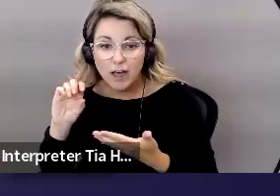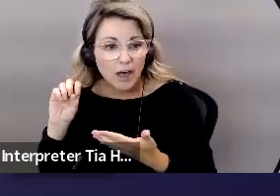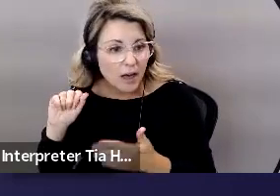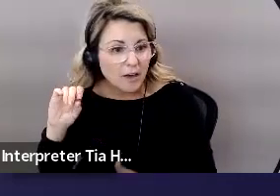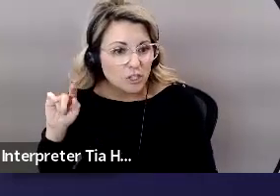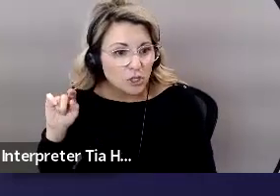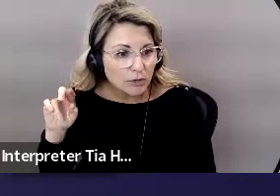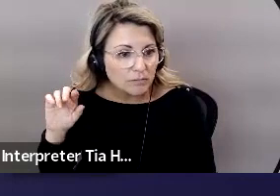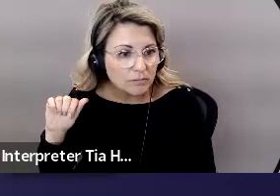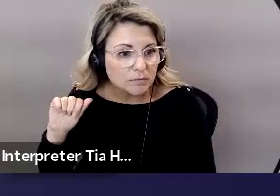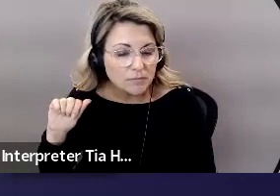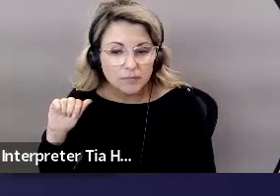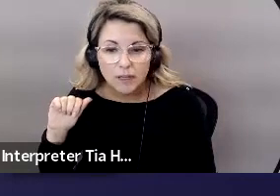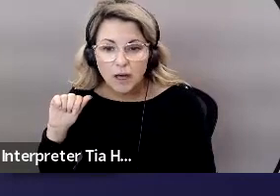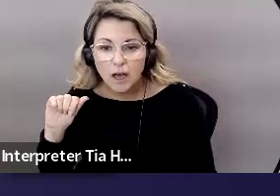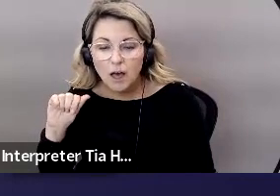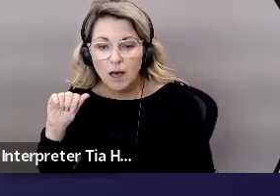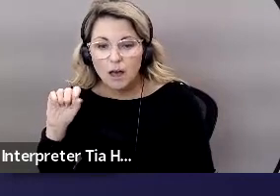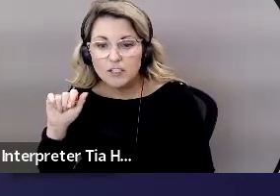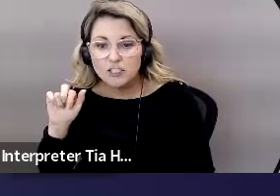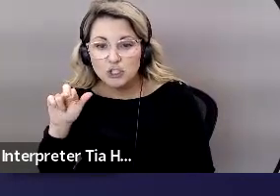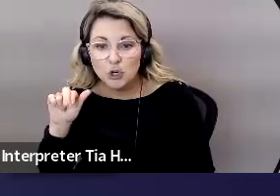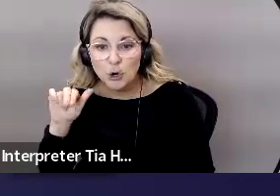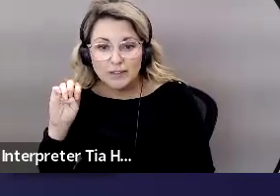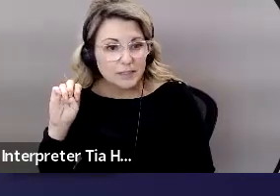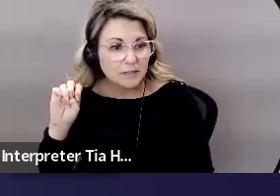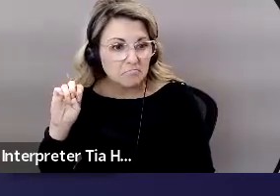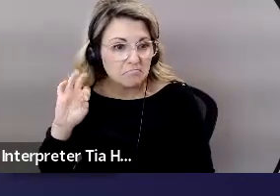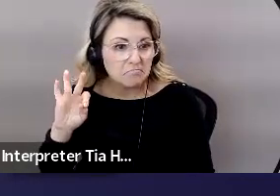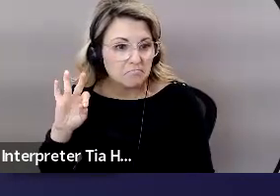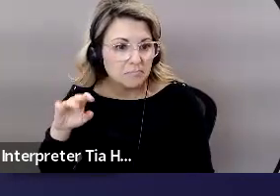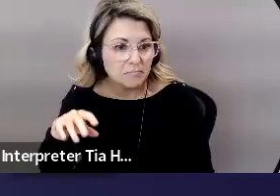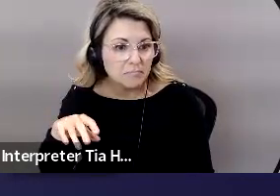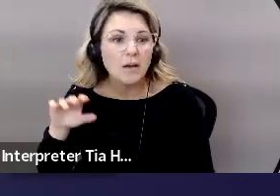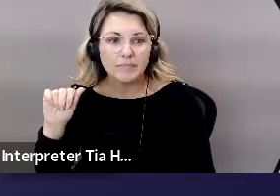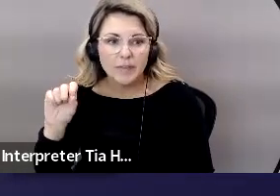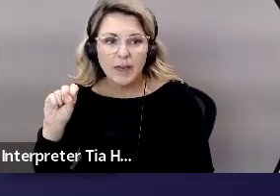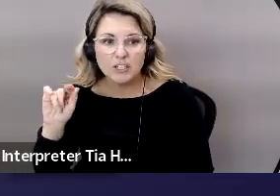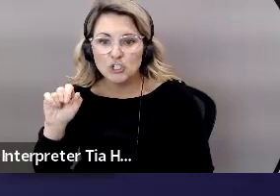that one? Dr. Leslie: Yeah, excellent information from Dr Gooden. Thank you. Dr. Rumrill: So, the